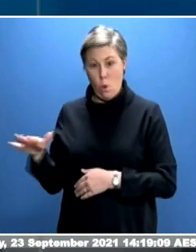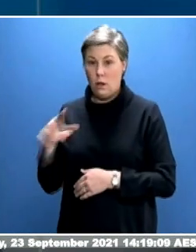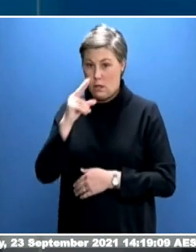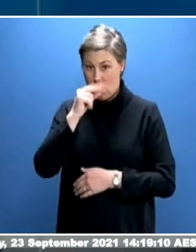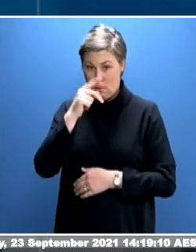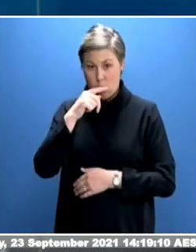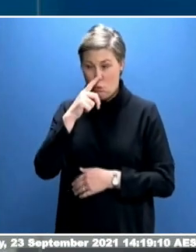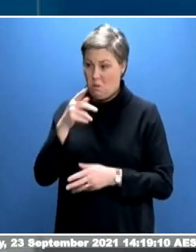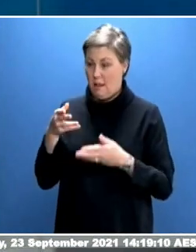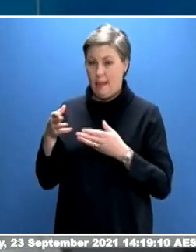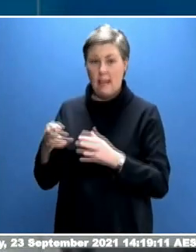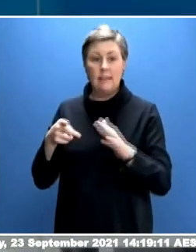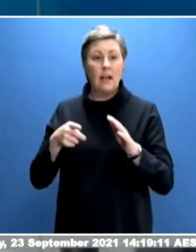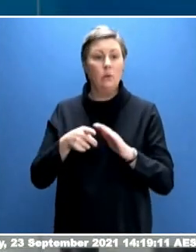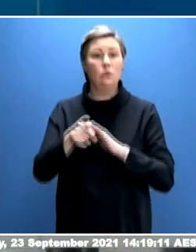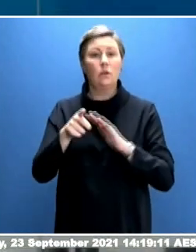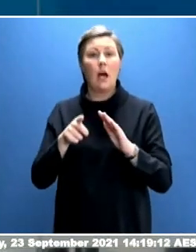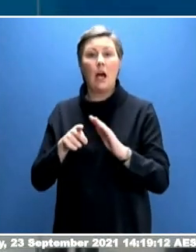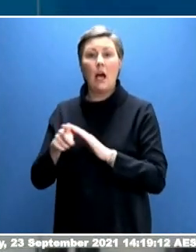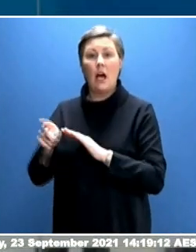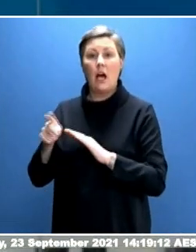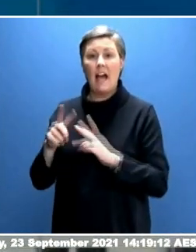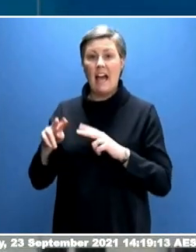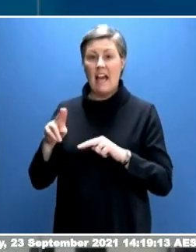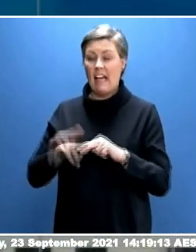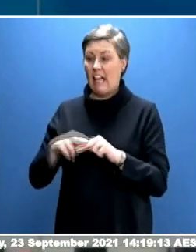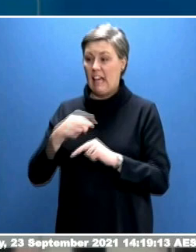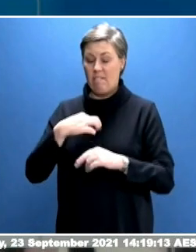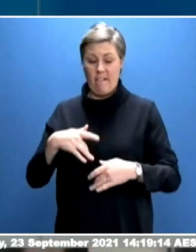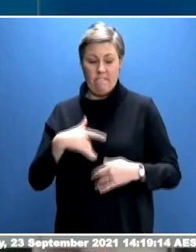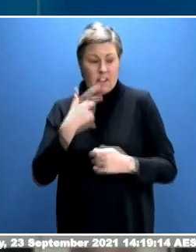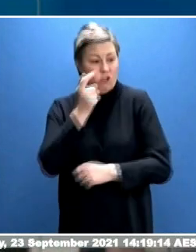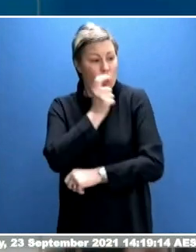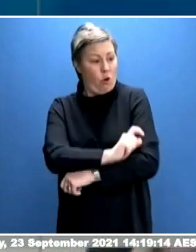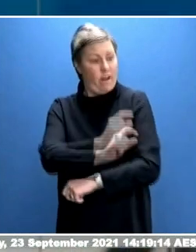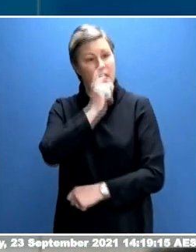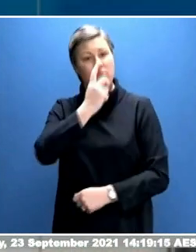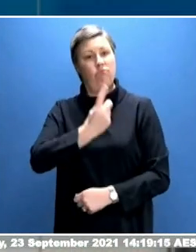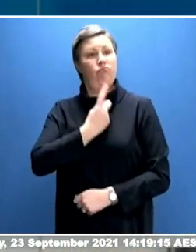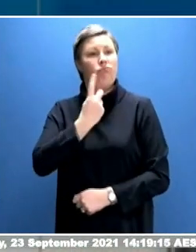Then, as the children reach a point where they feel safe and confident,